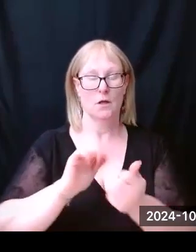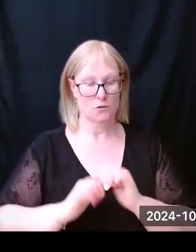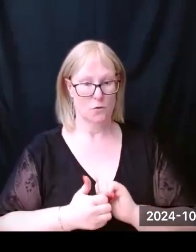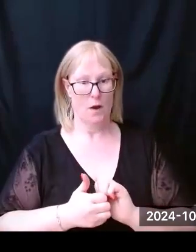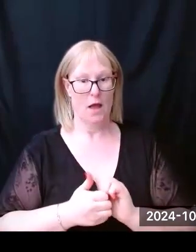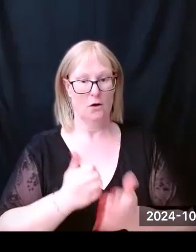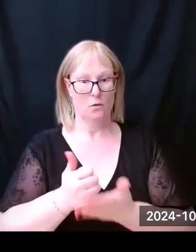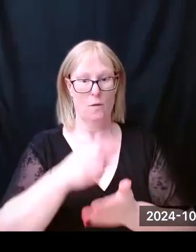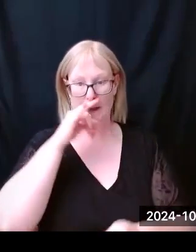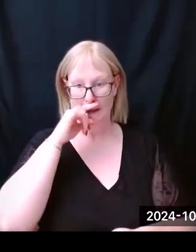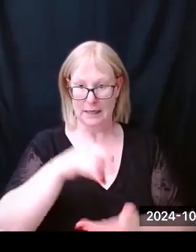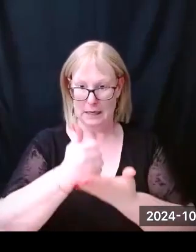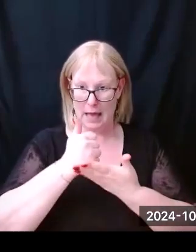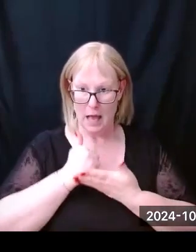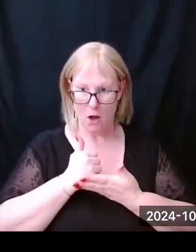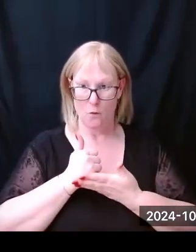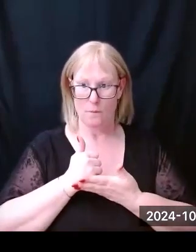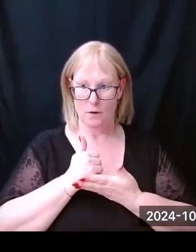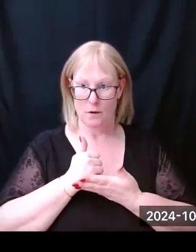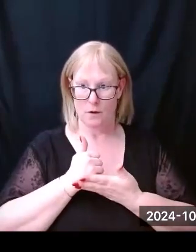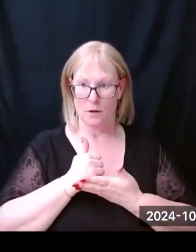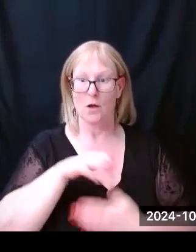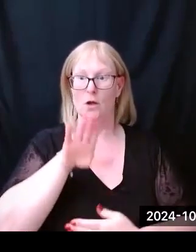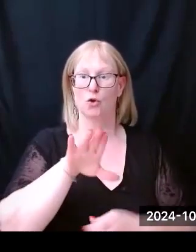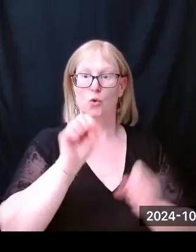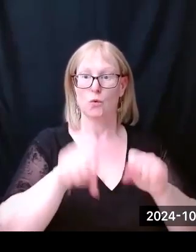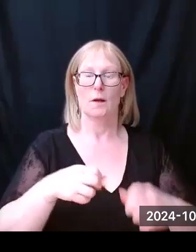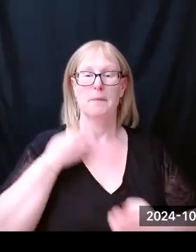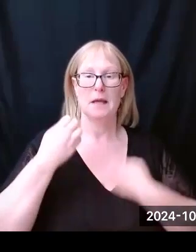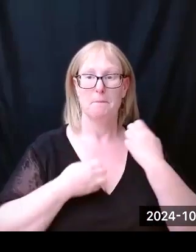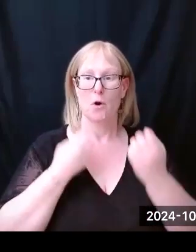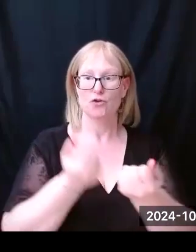you can be emotionally supportive for your child. Right? If you have